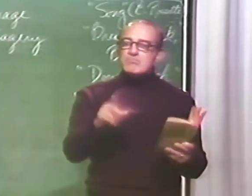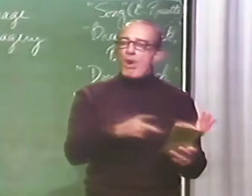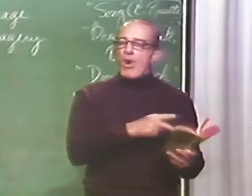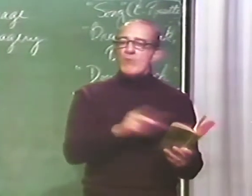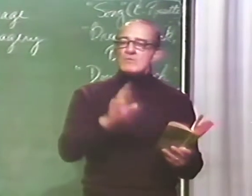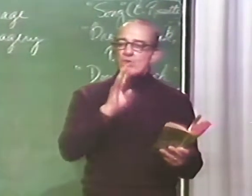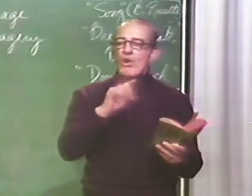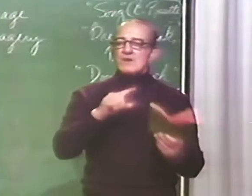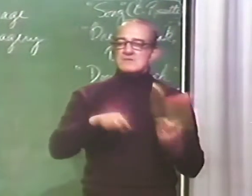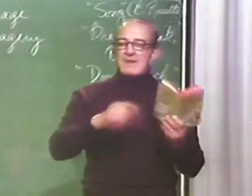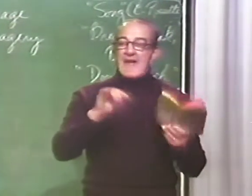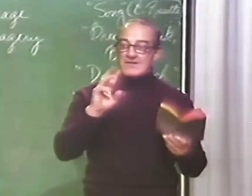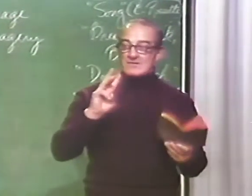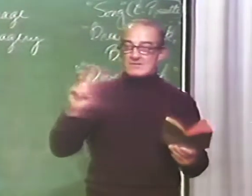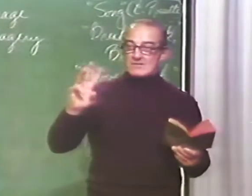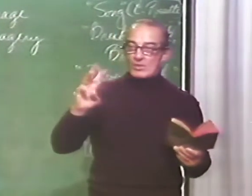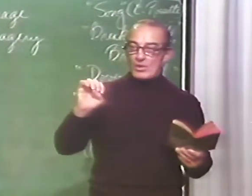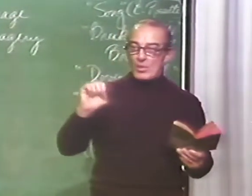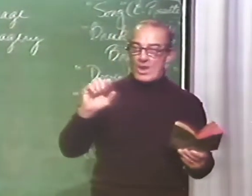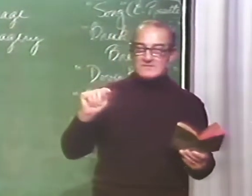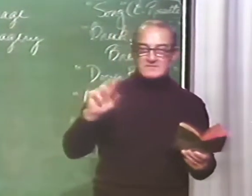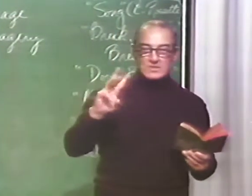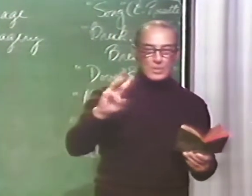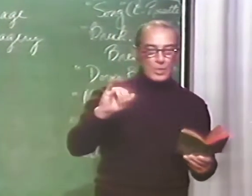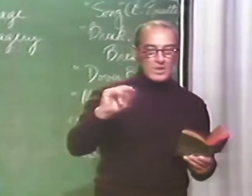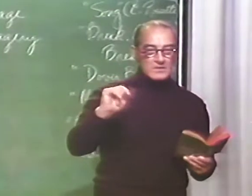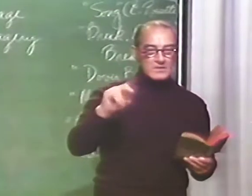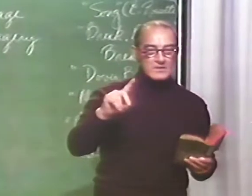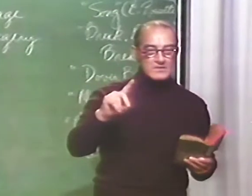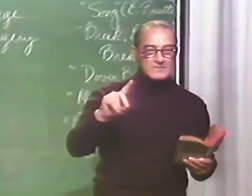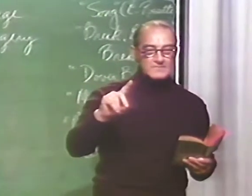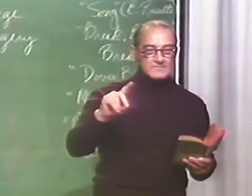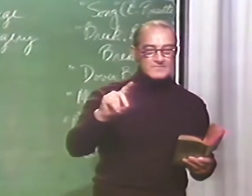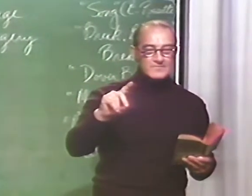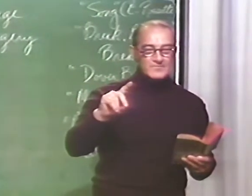THIS POEM TALKS ABOUT "THE WEST WIND."